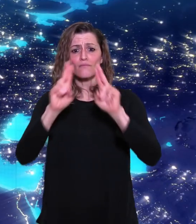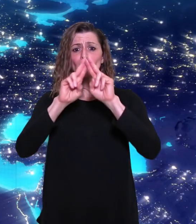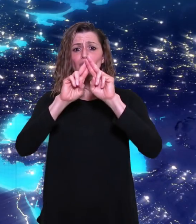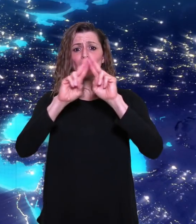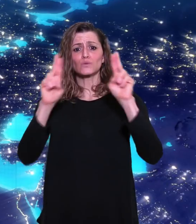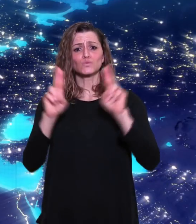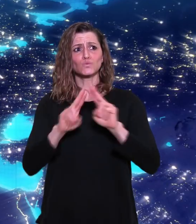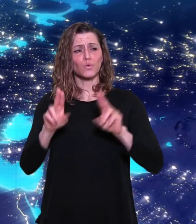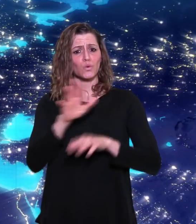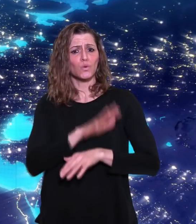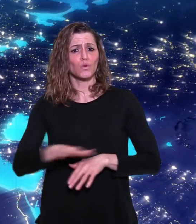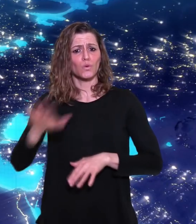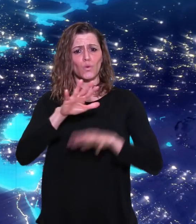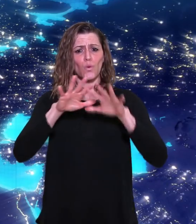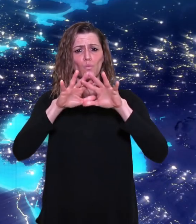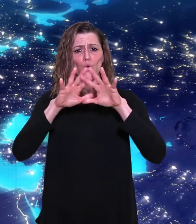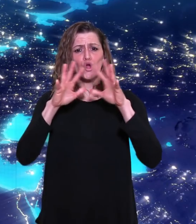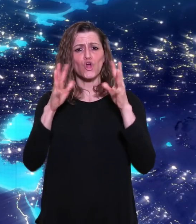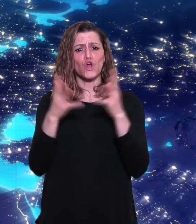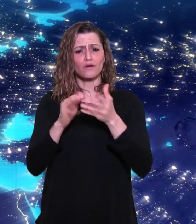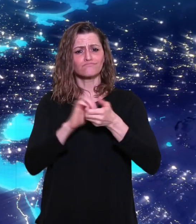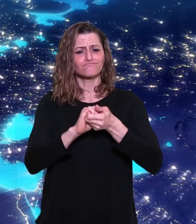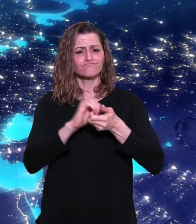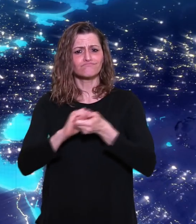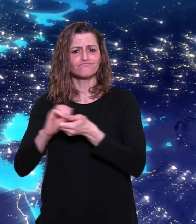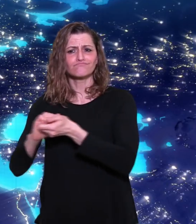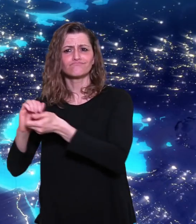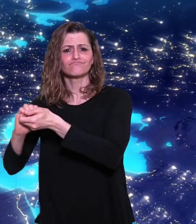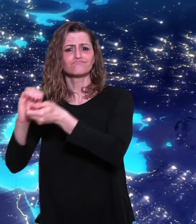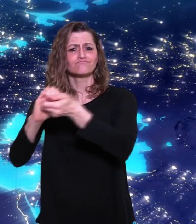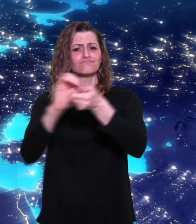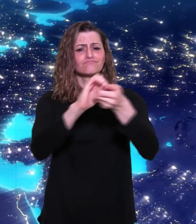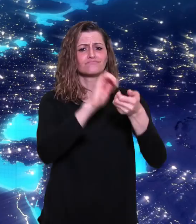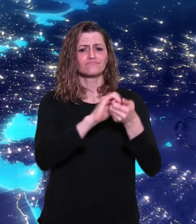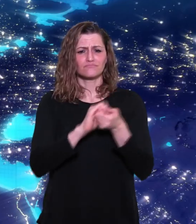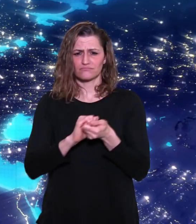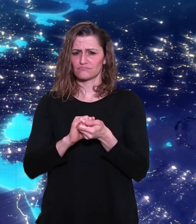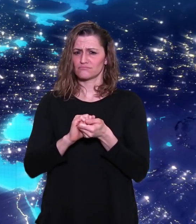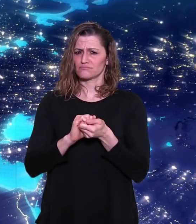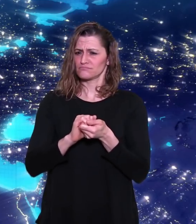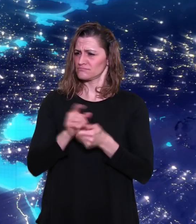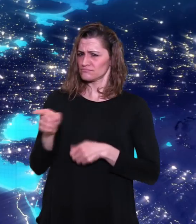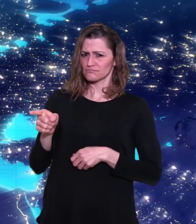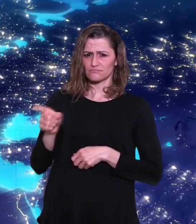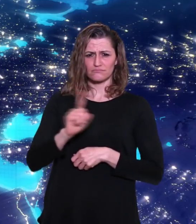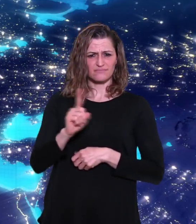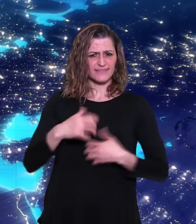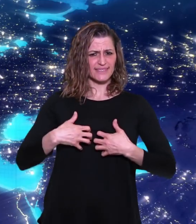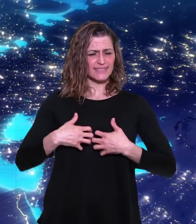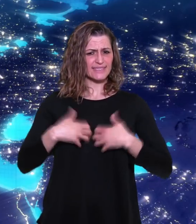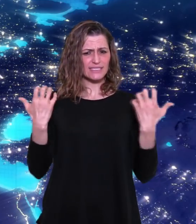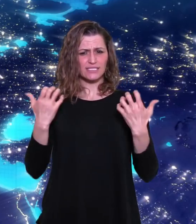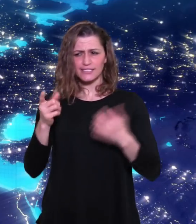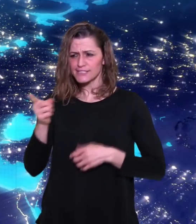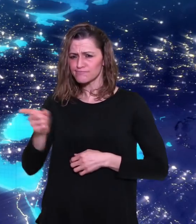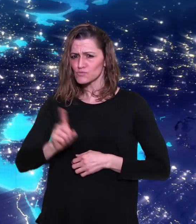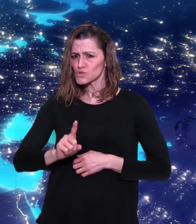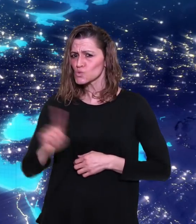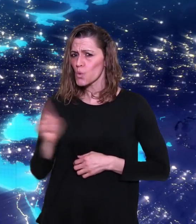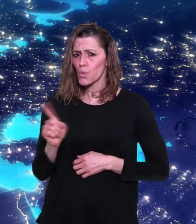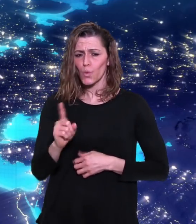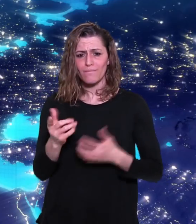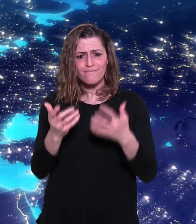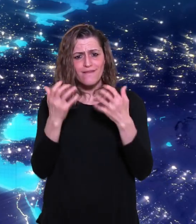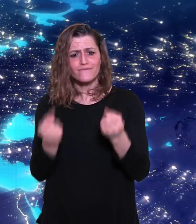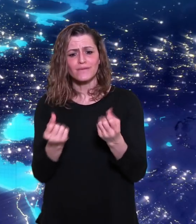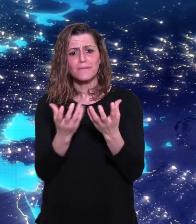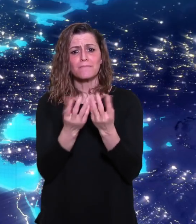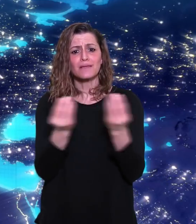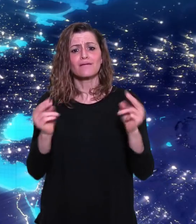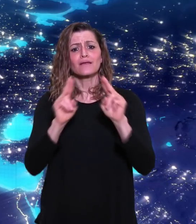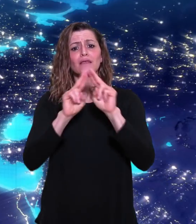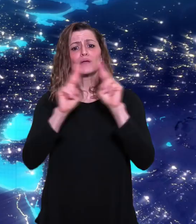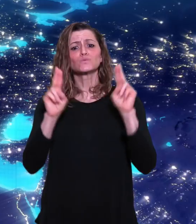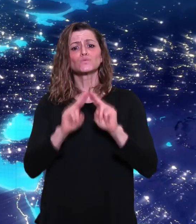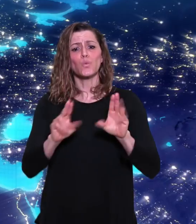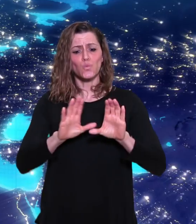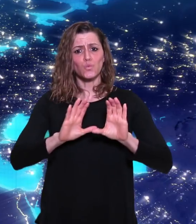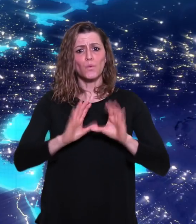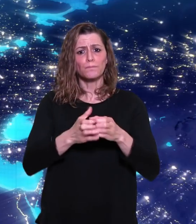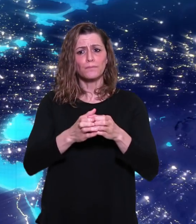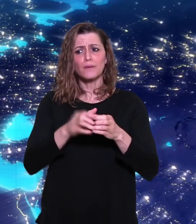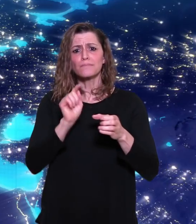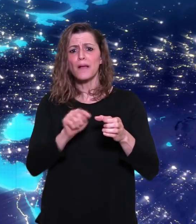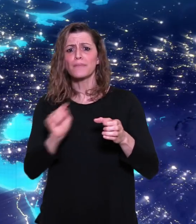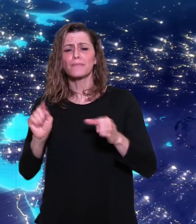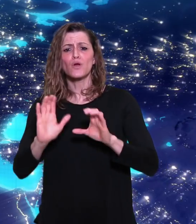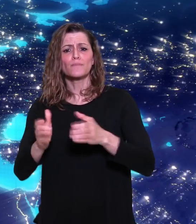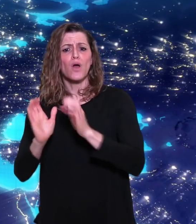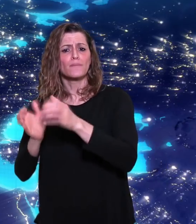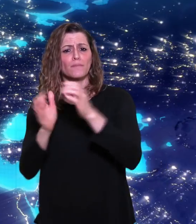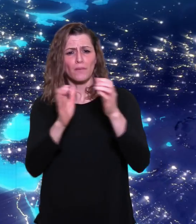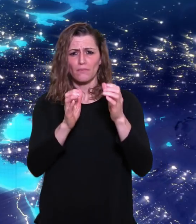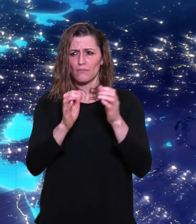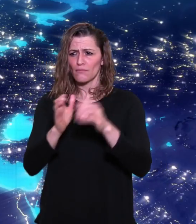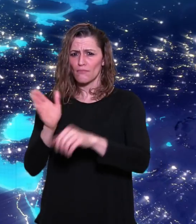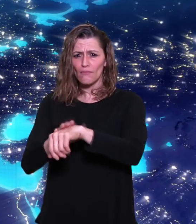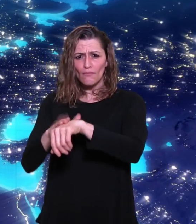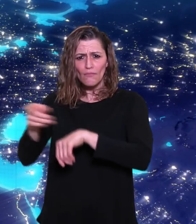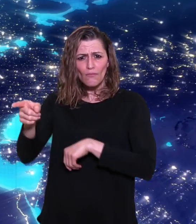angry and there is condemnation from many groups. One of the